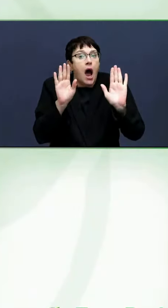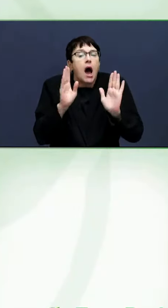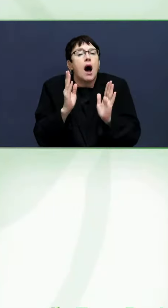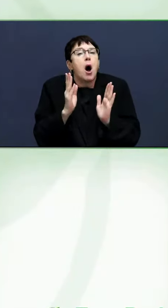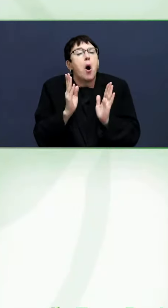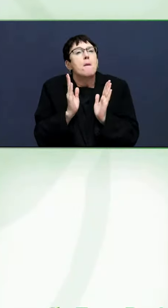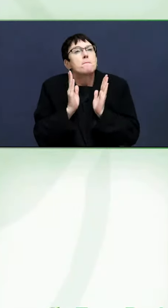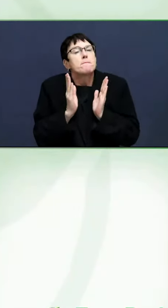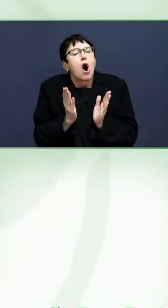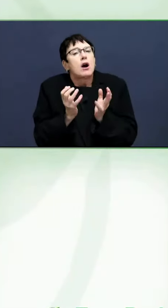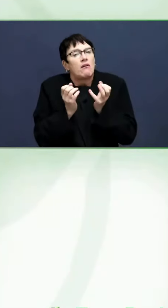Thighs important distinction.